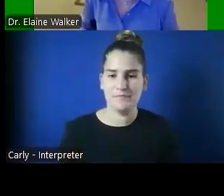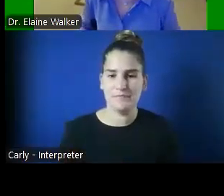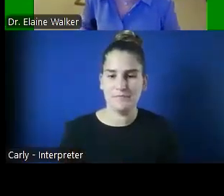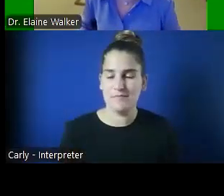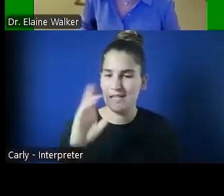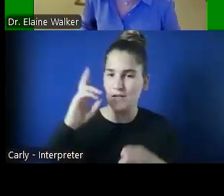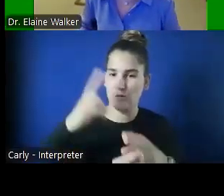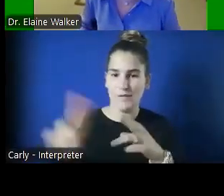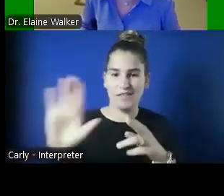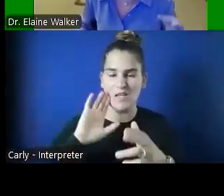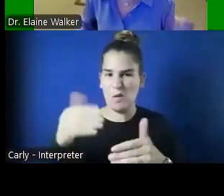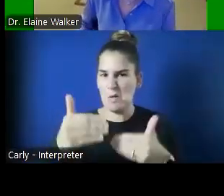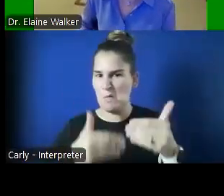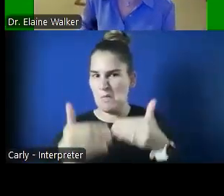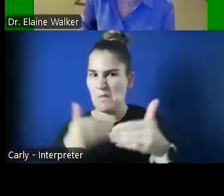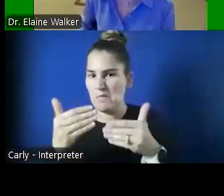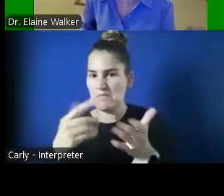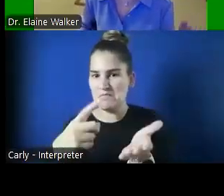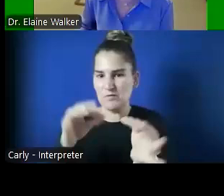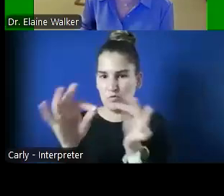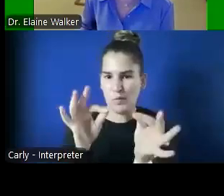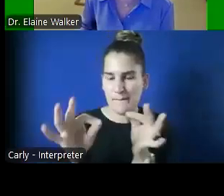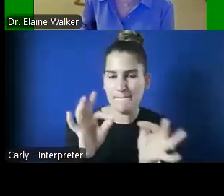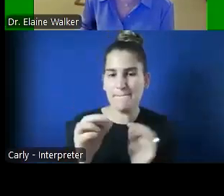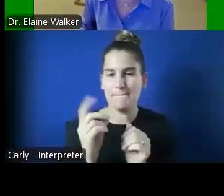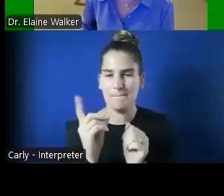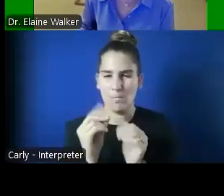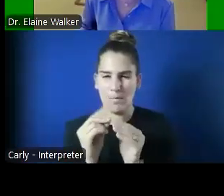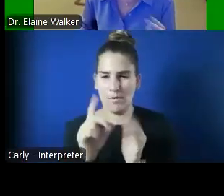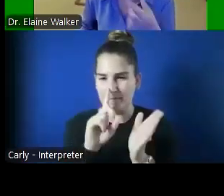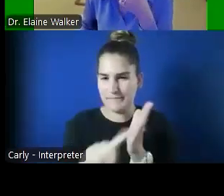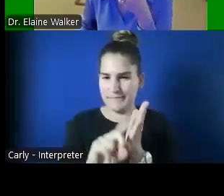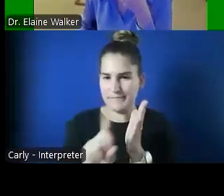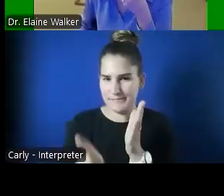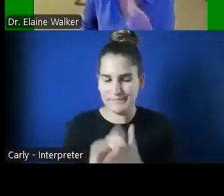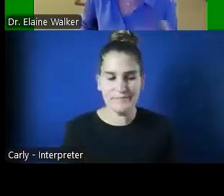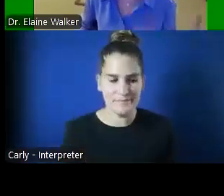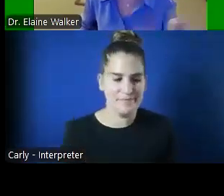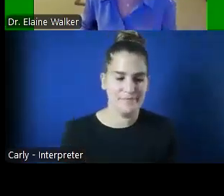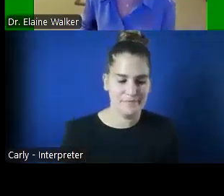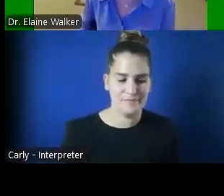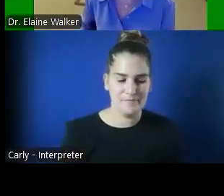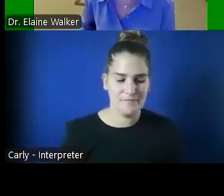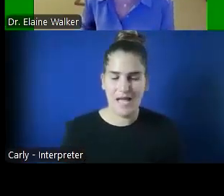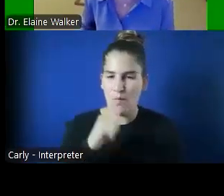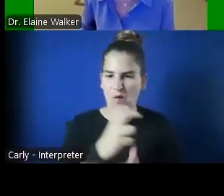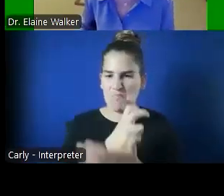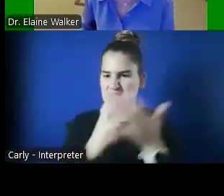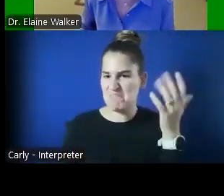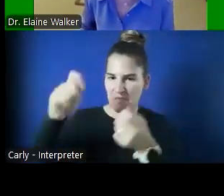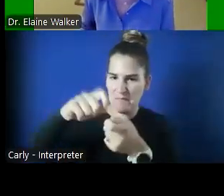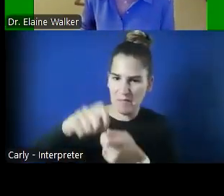go on and describe another line of Investigation um but I won't go into details on the findings